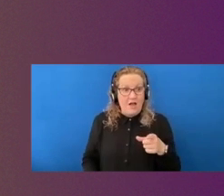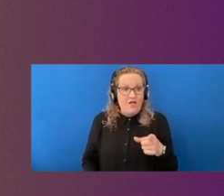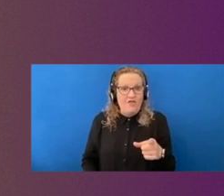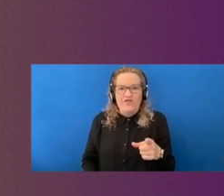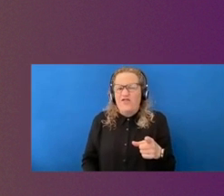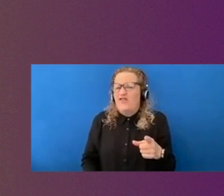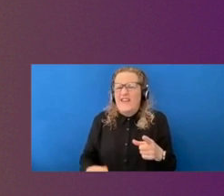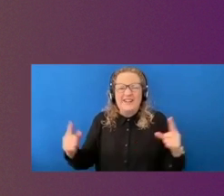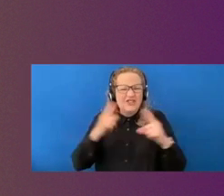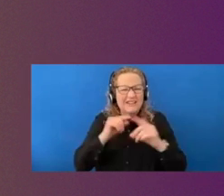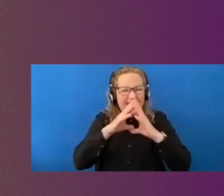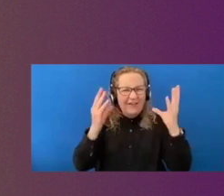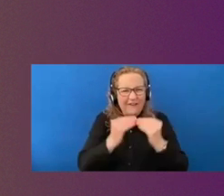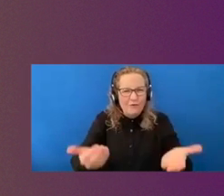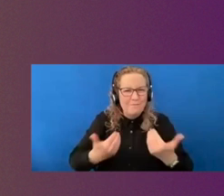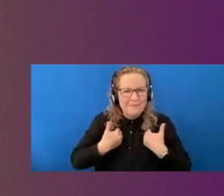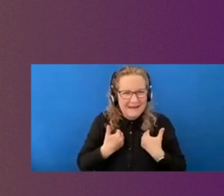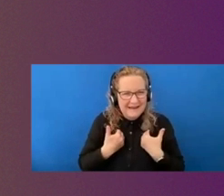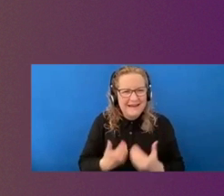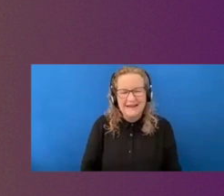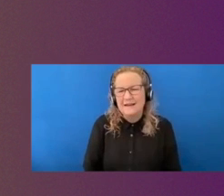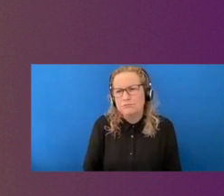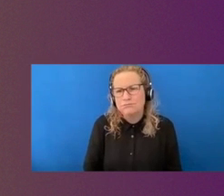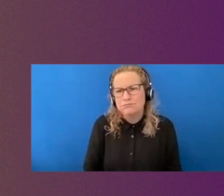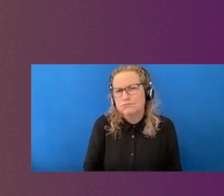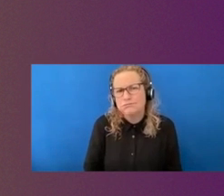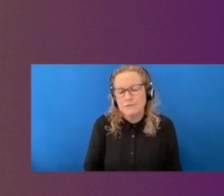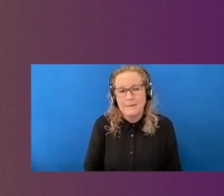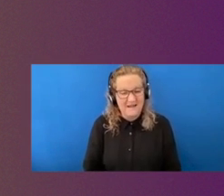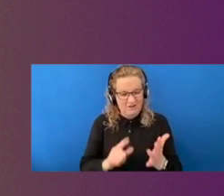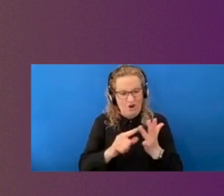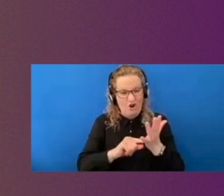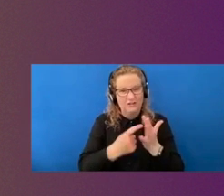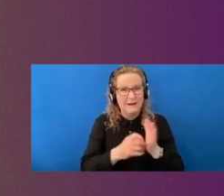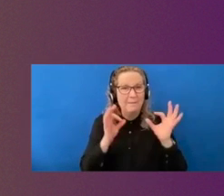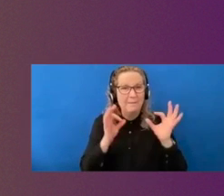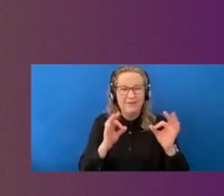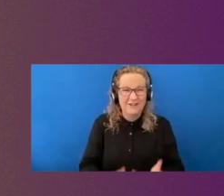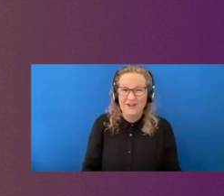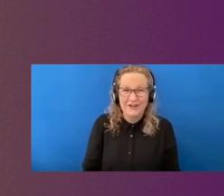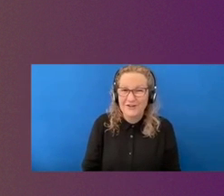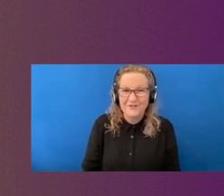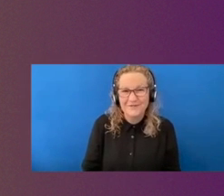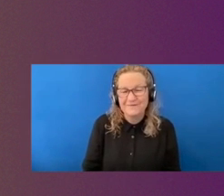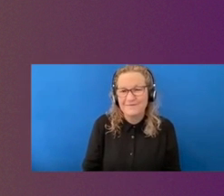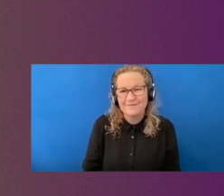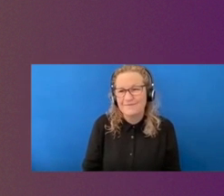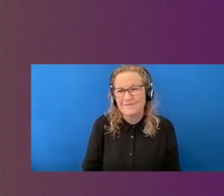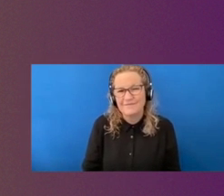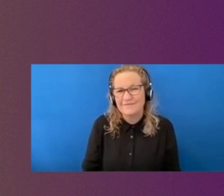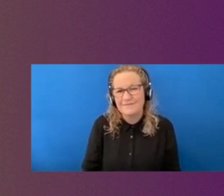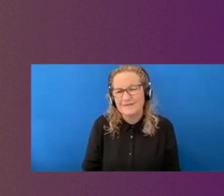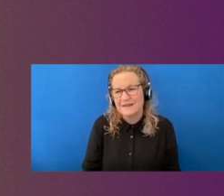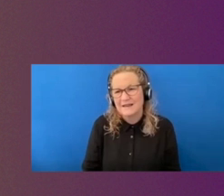in situations where I was by myself but it's not perfect so whenever if I had the option my partner